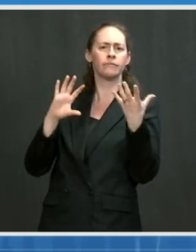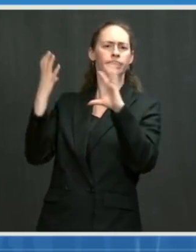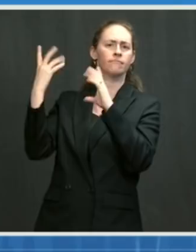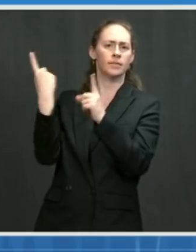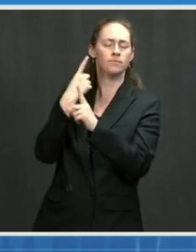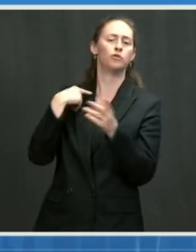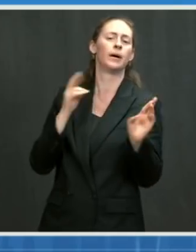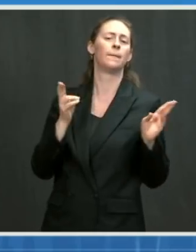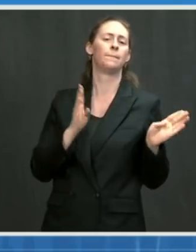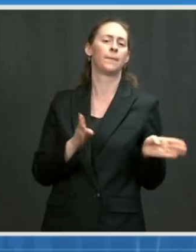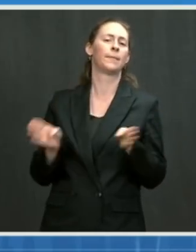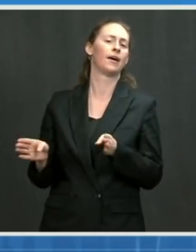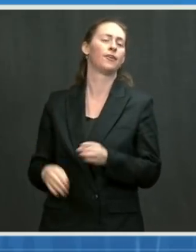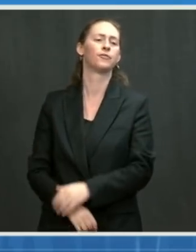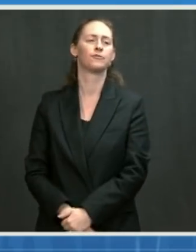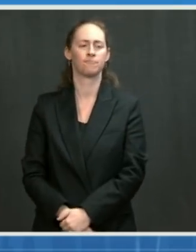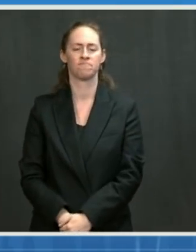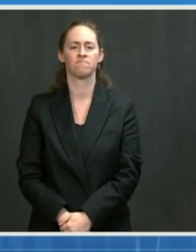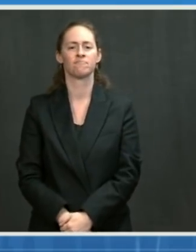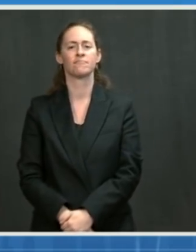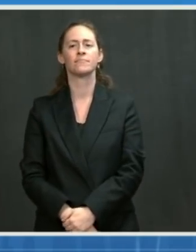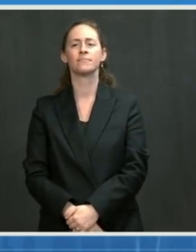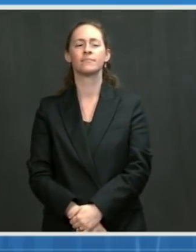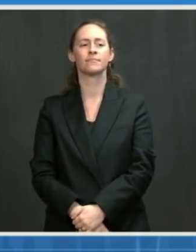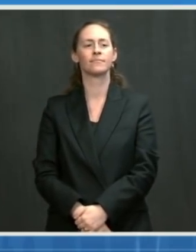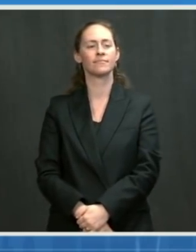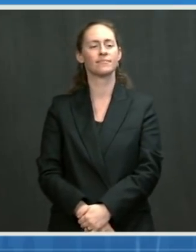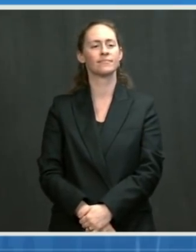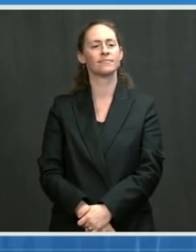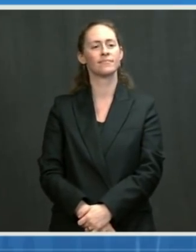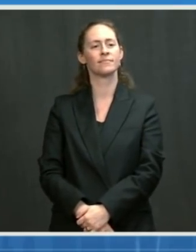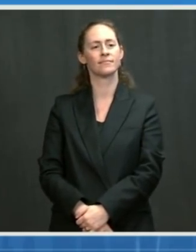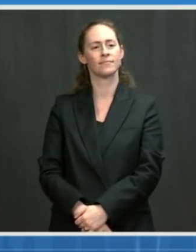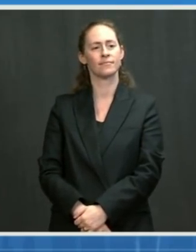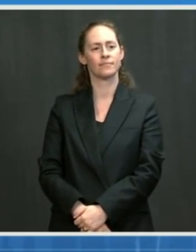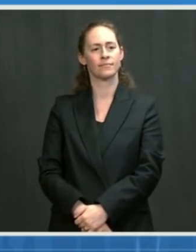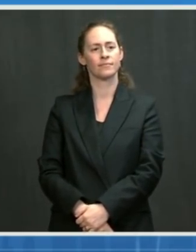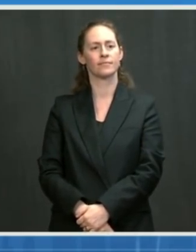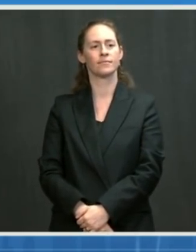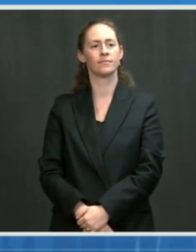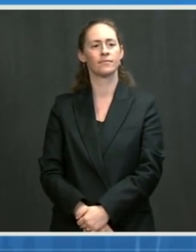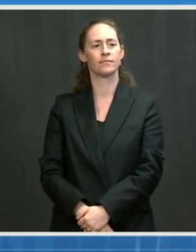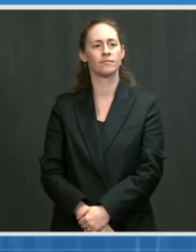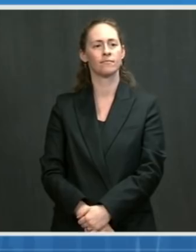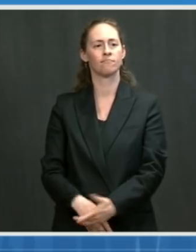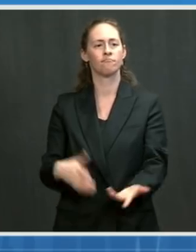COMPLEXITY AND SCALE AND RECENT YEARS THE NATION'S PUBLIC HEALTH